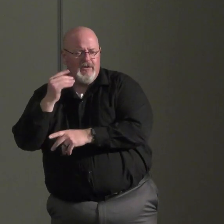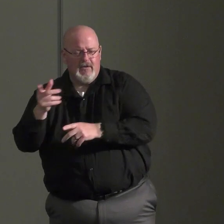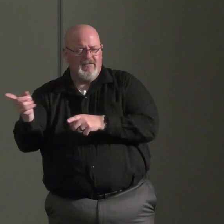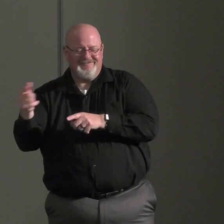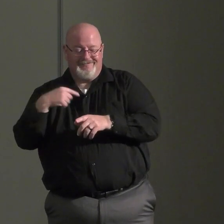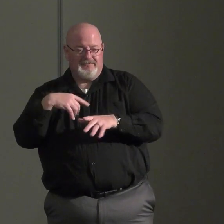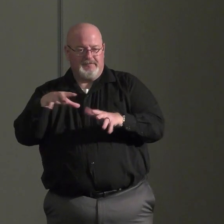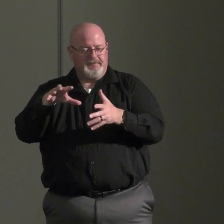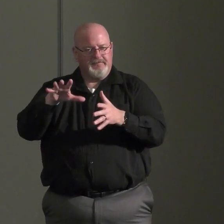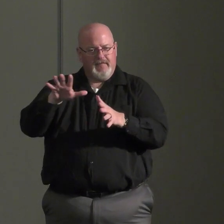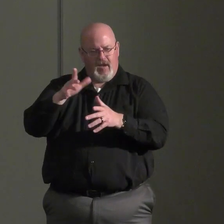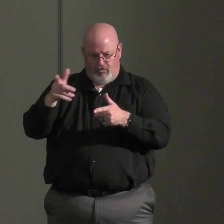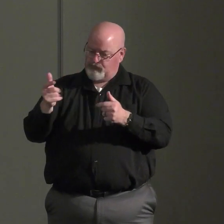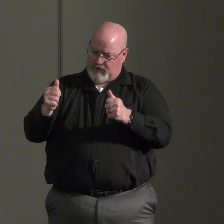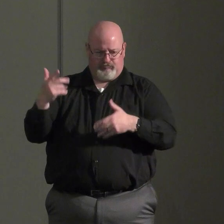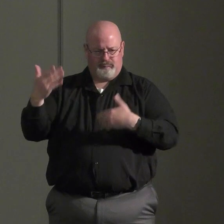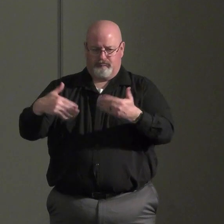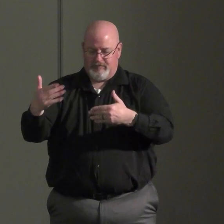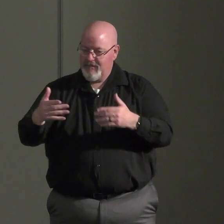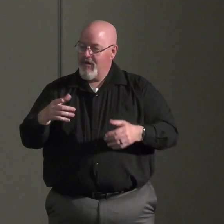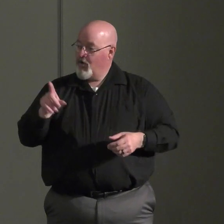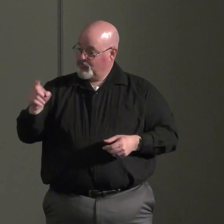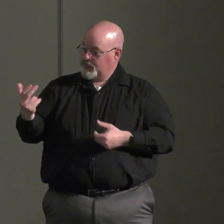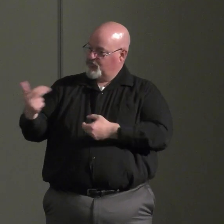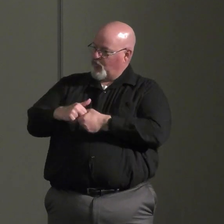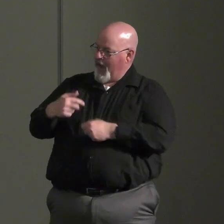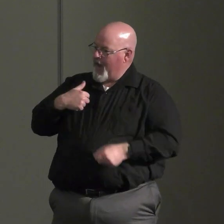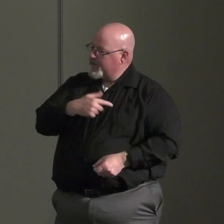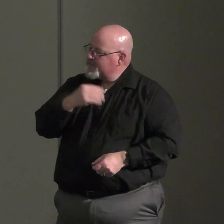the conversation rolling. >> OLENKA: We answered